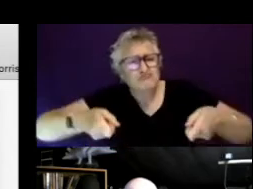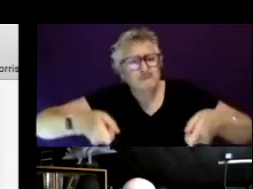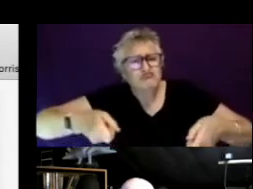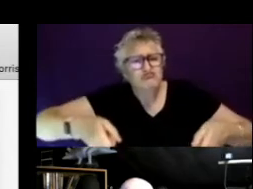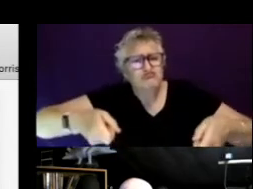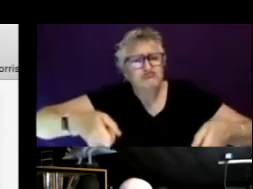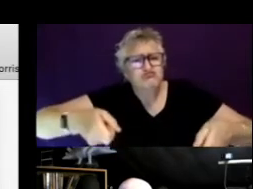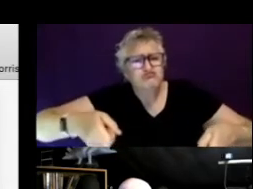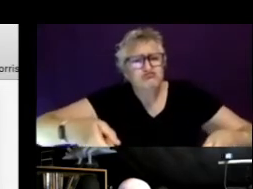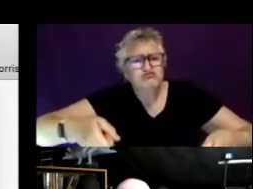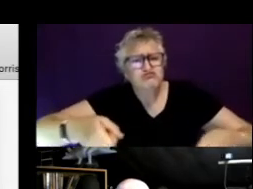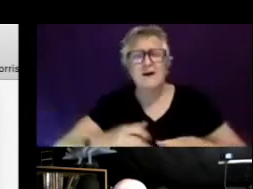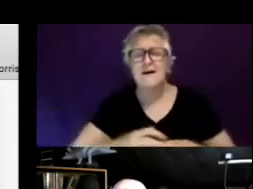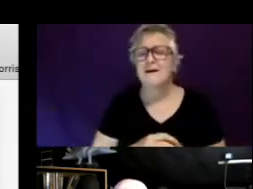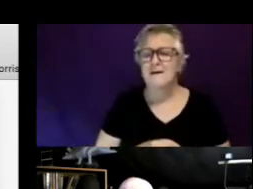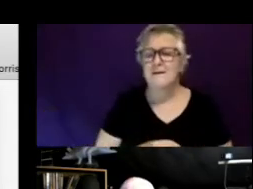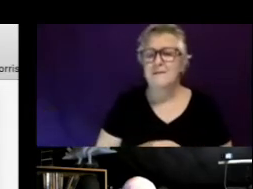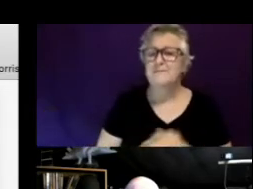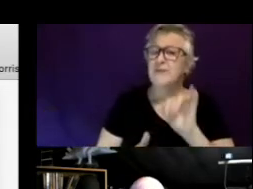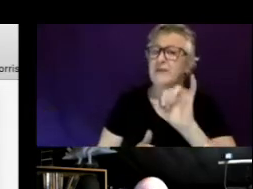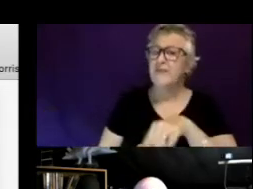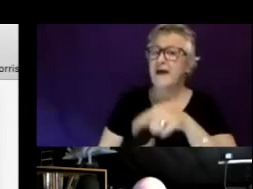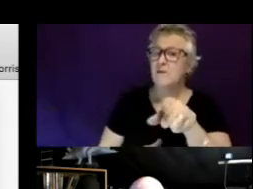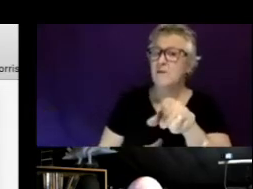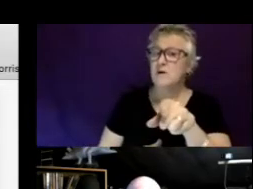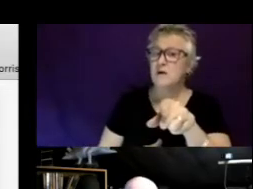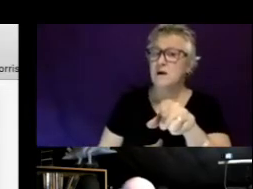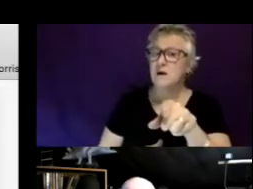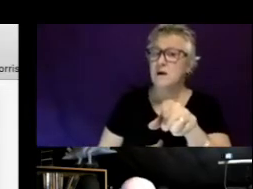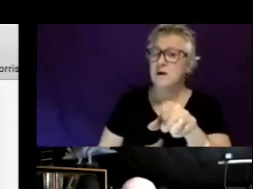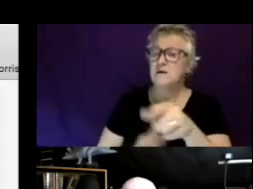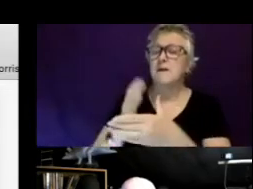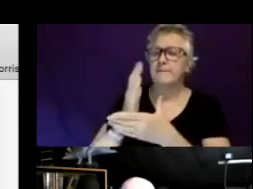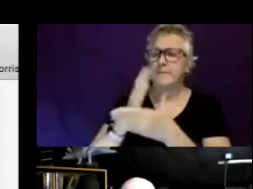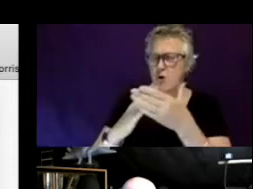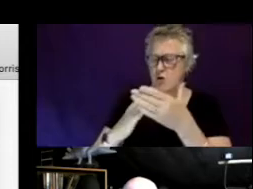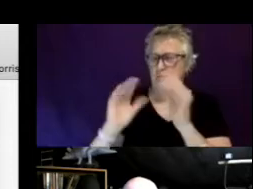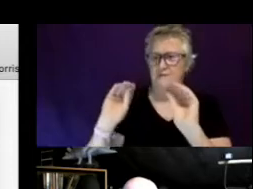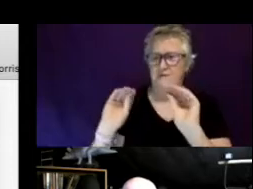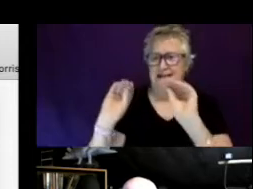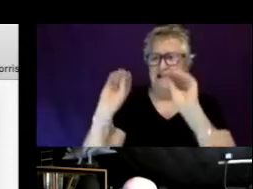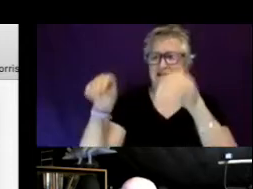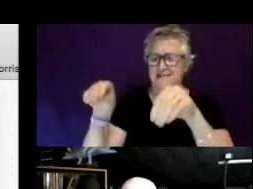Yeah, I was uh, this was part of a whole installation in Chicago, uh, having